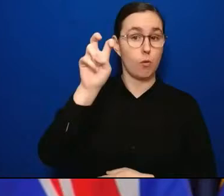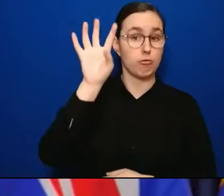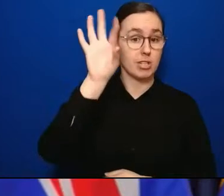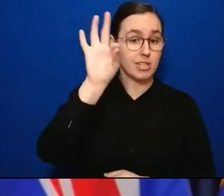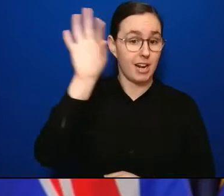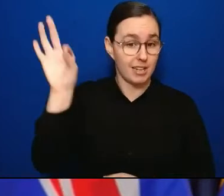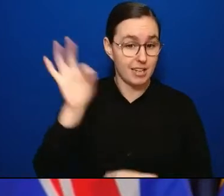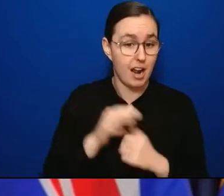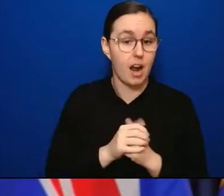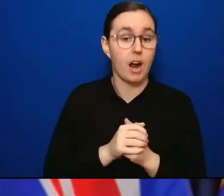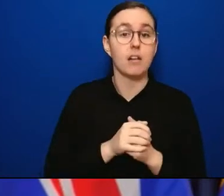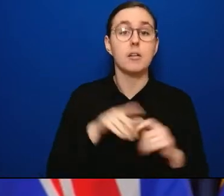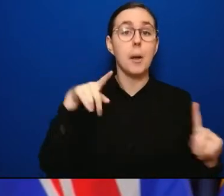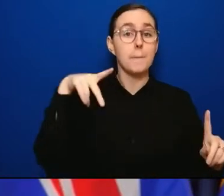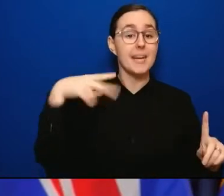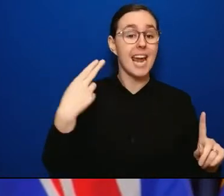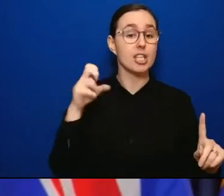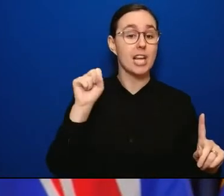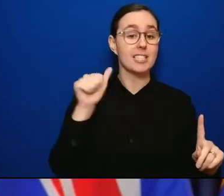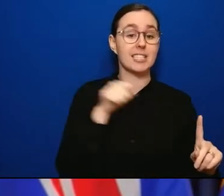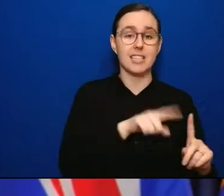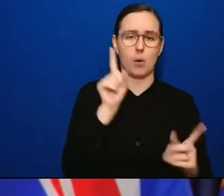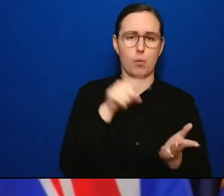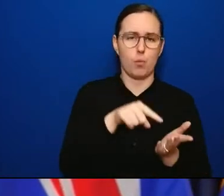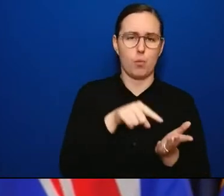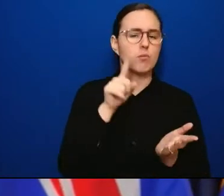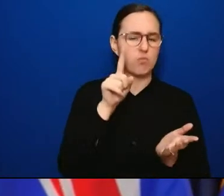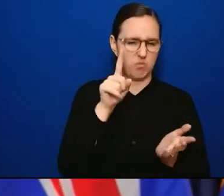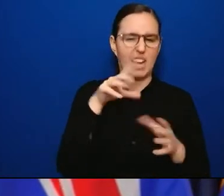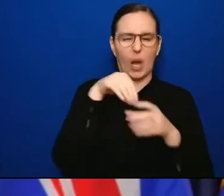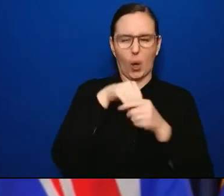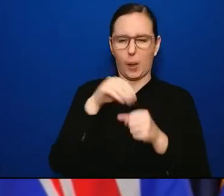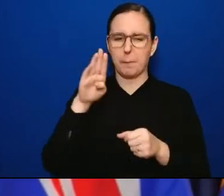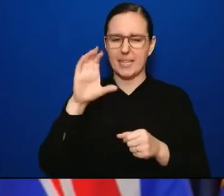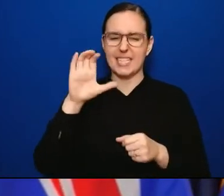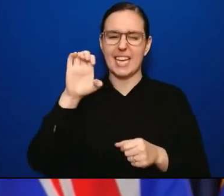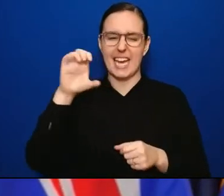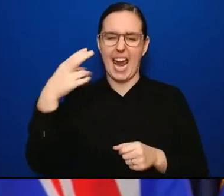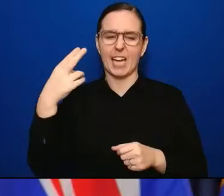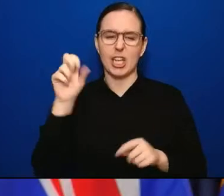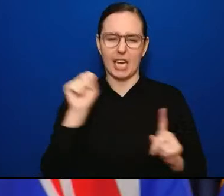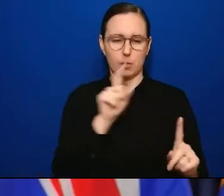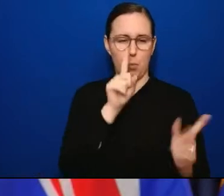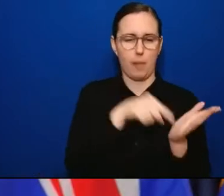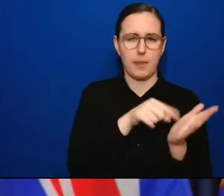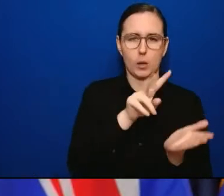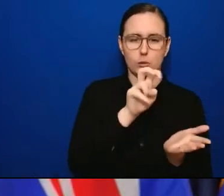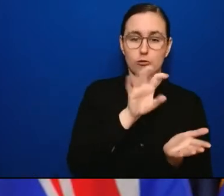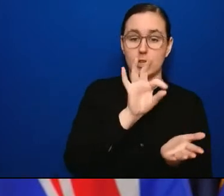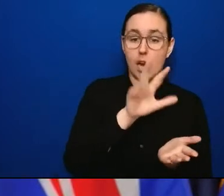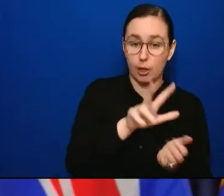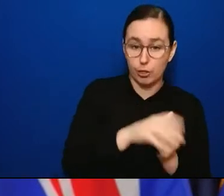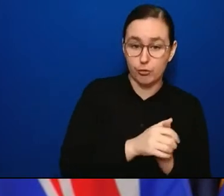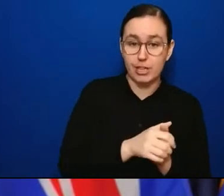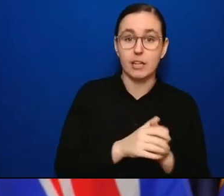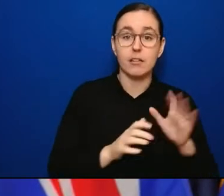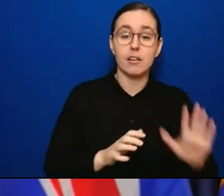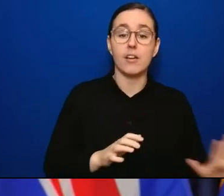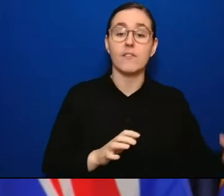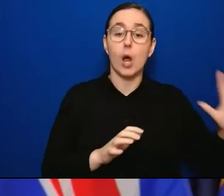northern health. 1293 and the provincial health services